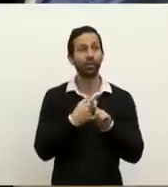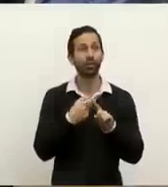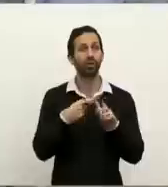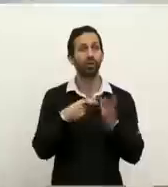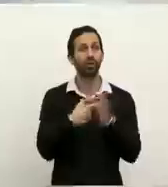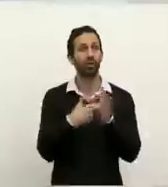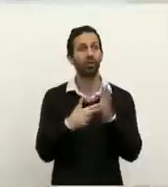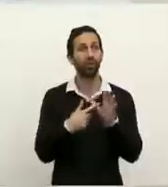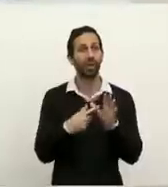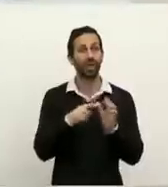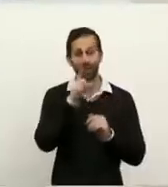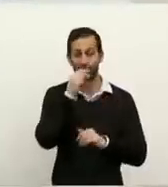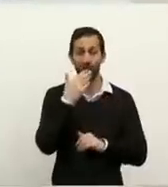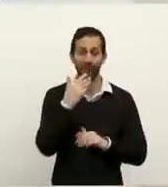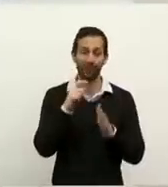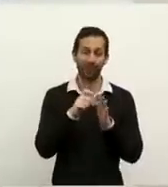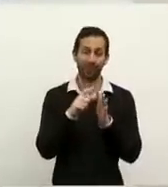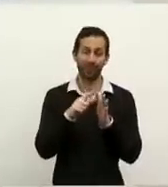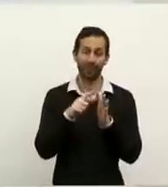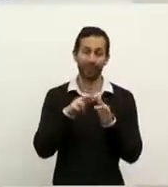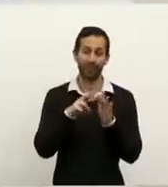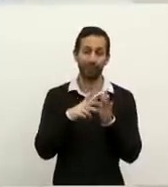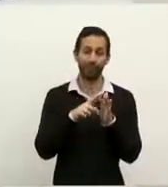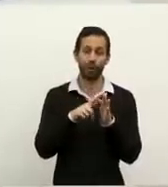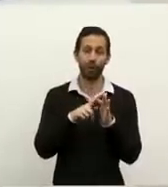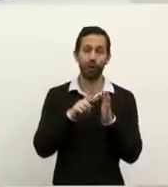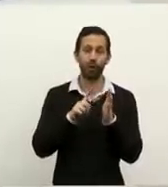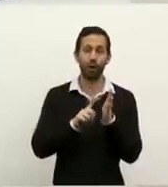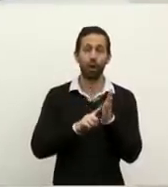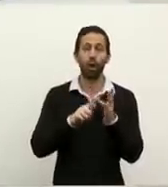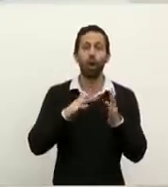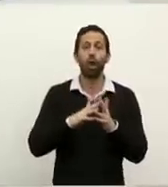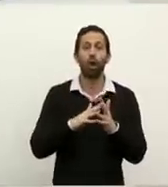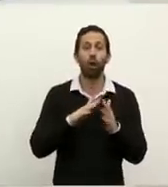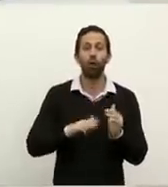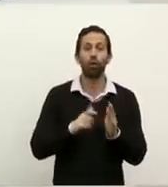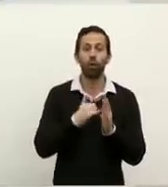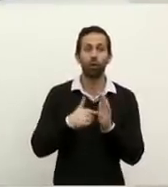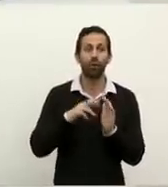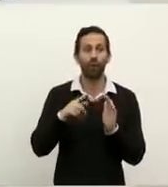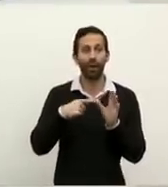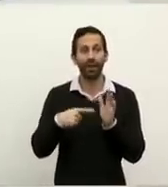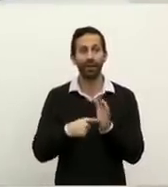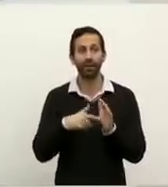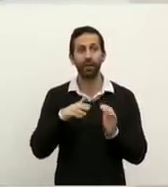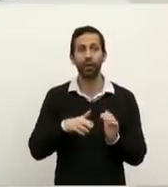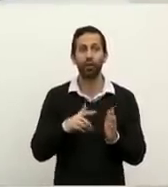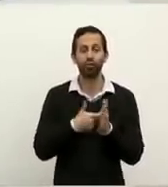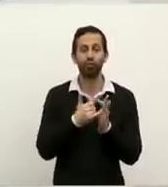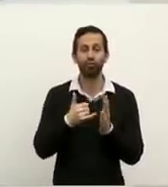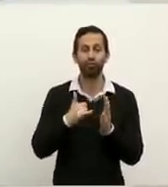"Can you please define low-cost items for AT? For low-cost, low-risk items, my understanding was that